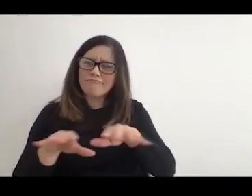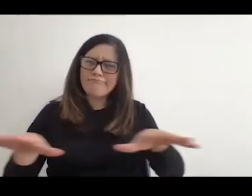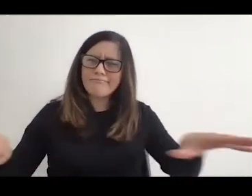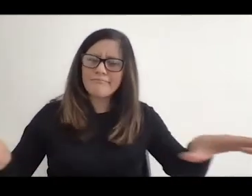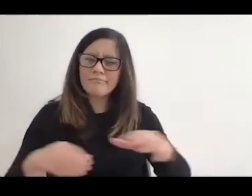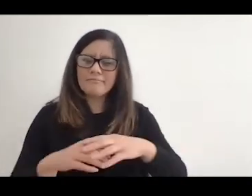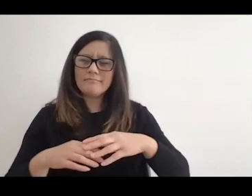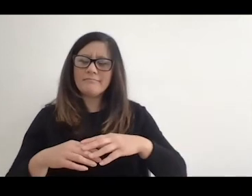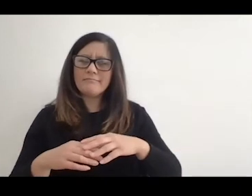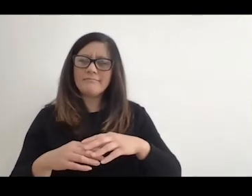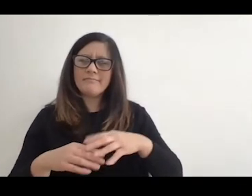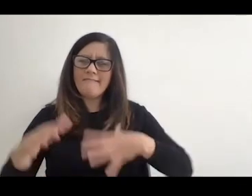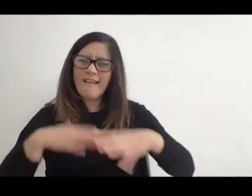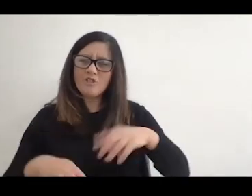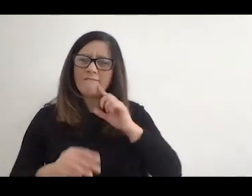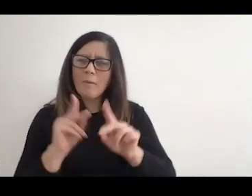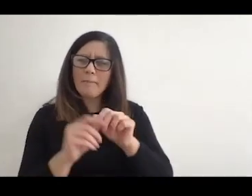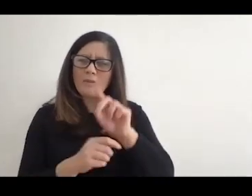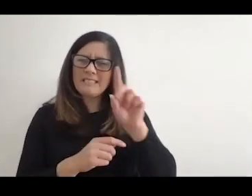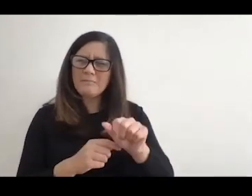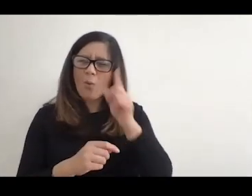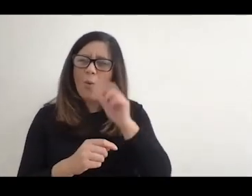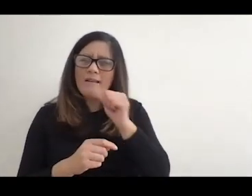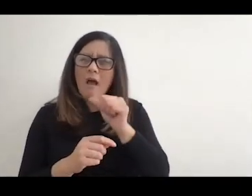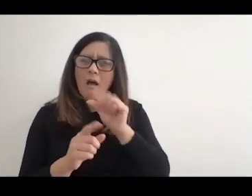fashion or back then functional fashion.